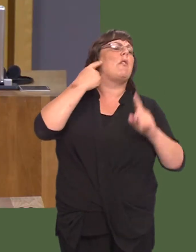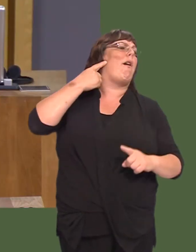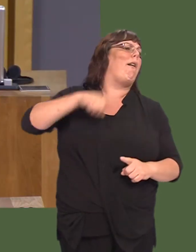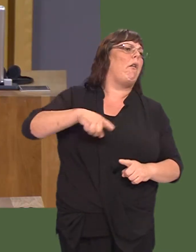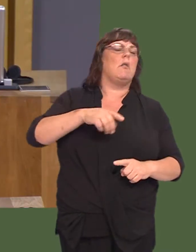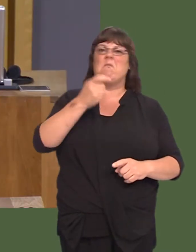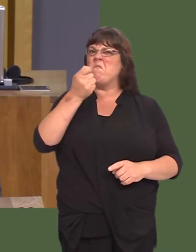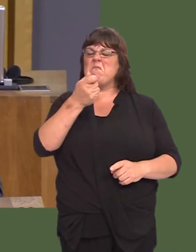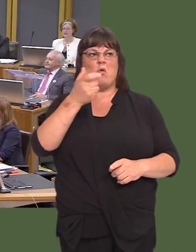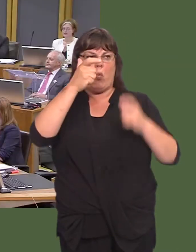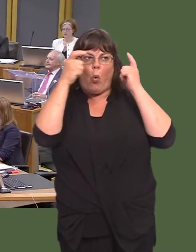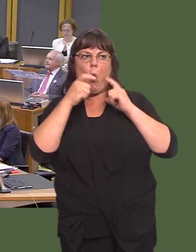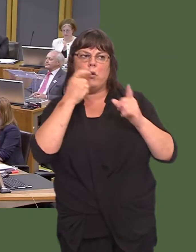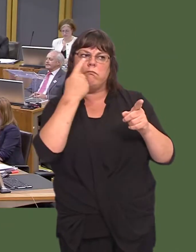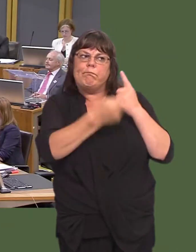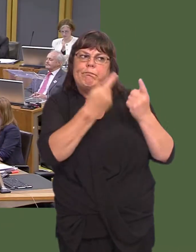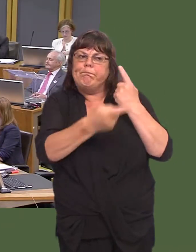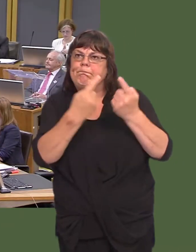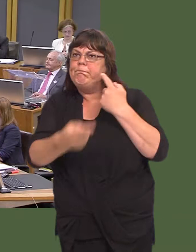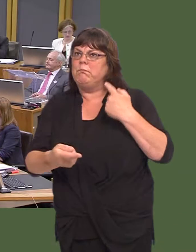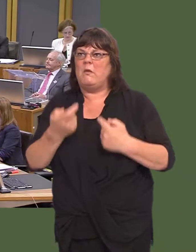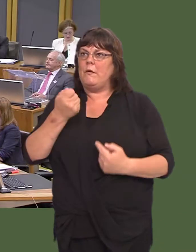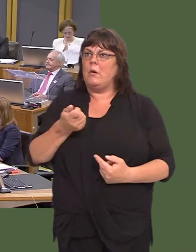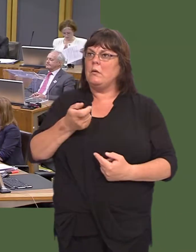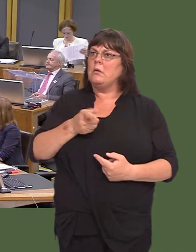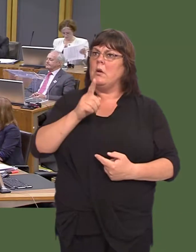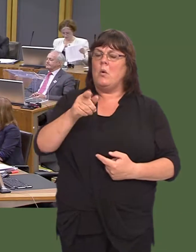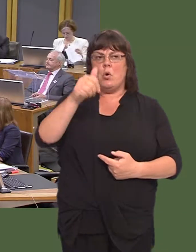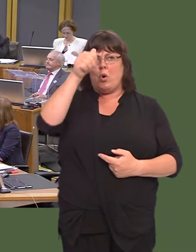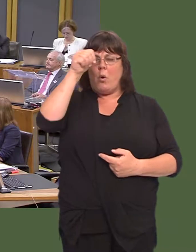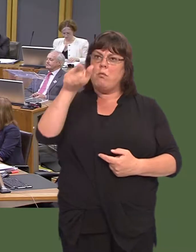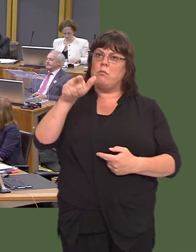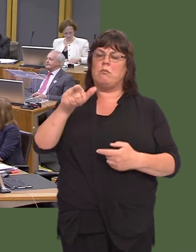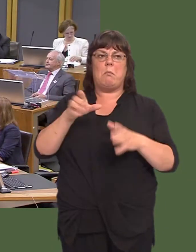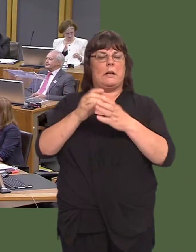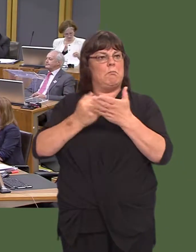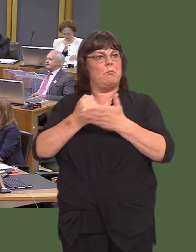I have to remind him that, in his former party, they were against the minimum wage, and, as